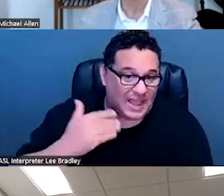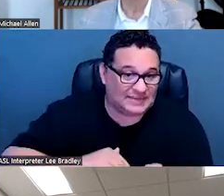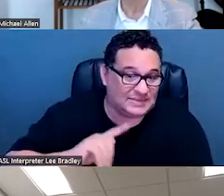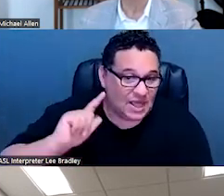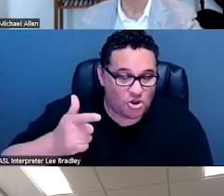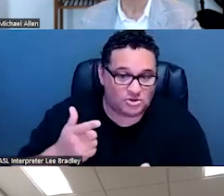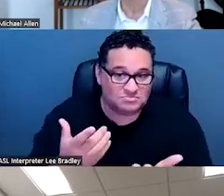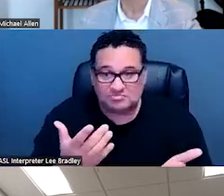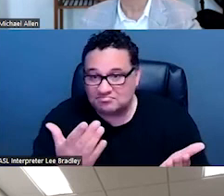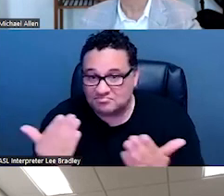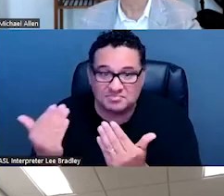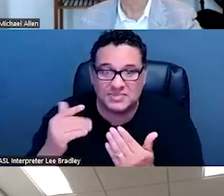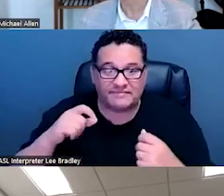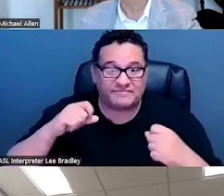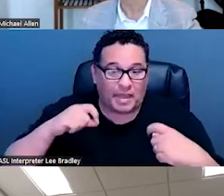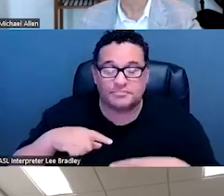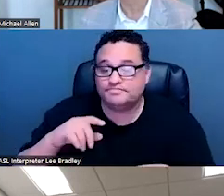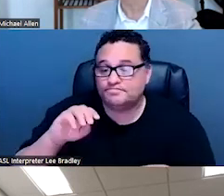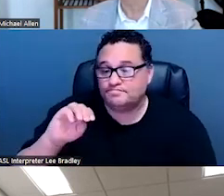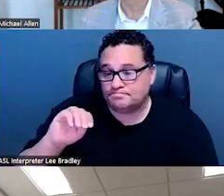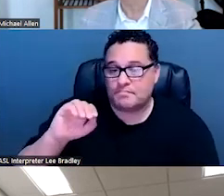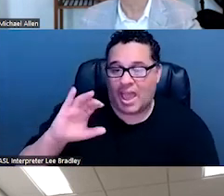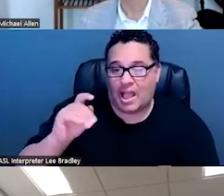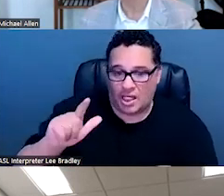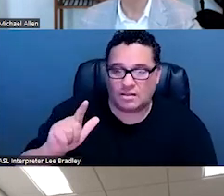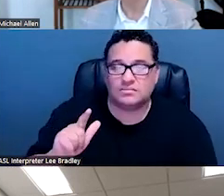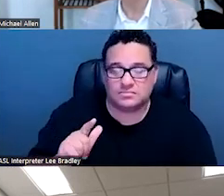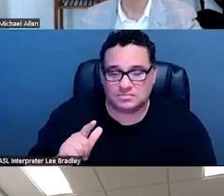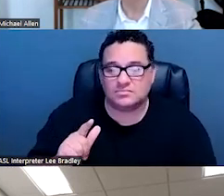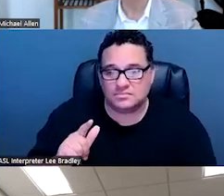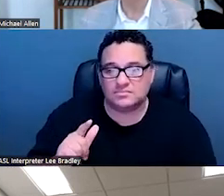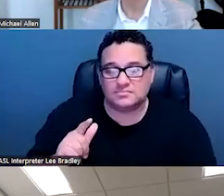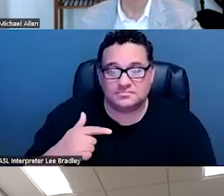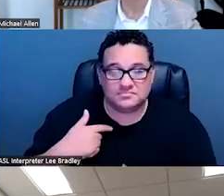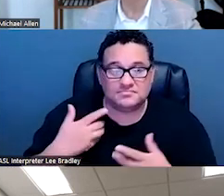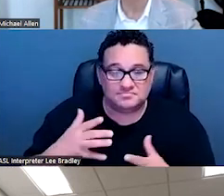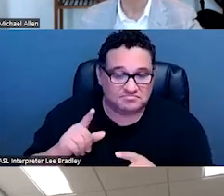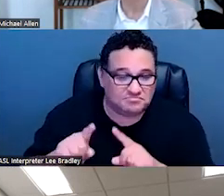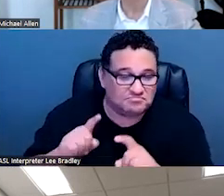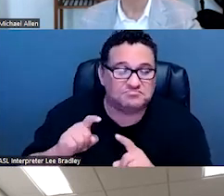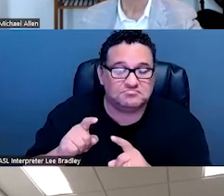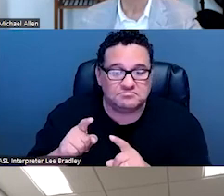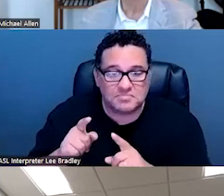MICHAEL HAS BEEN ENGAGED IN TRYING TO PROMOTE THAT FOLLOW UP, ACROSS EMERGENCY DEPARTMENTS IN THE